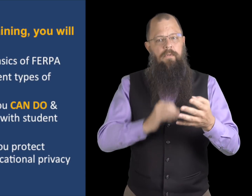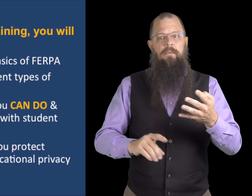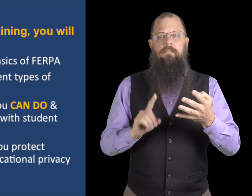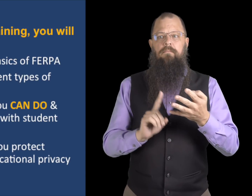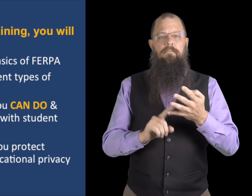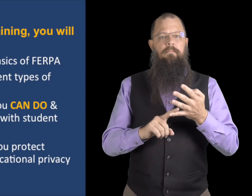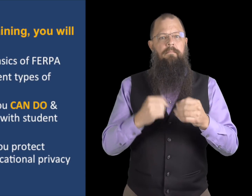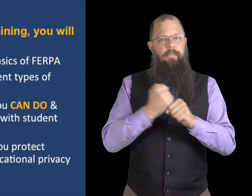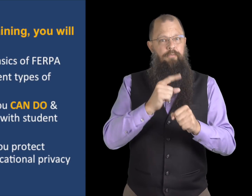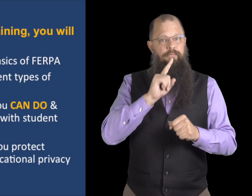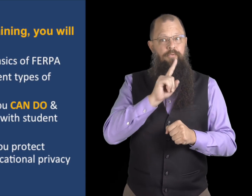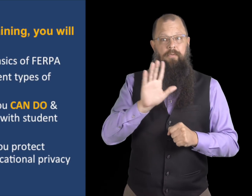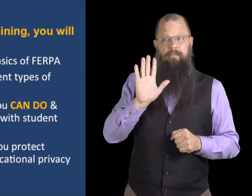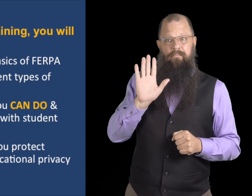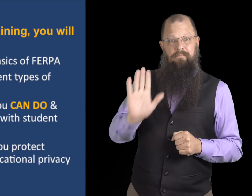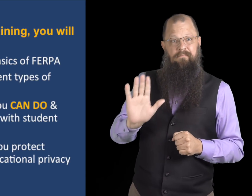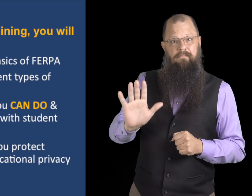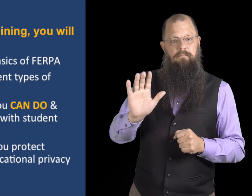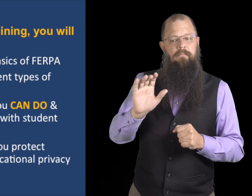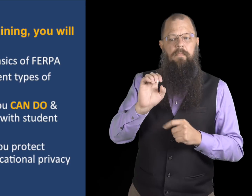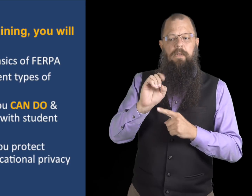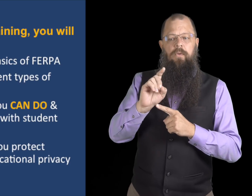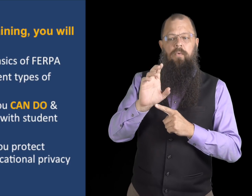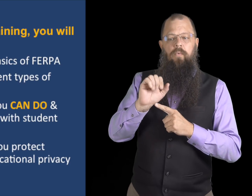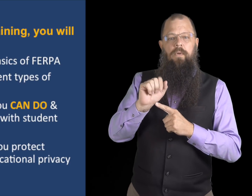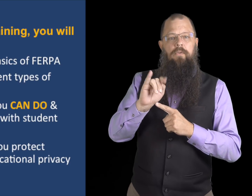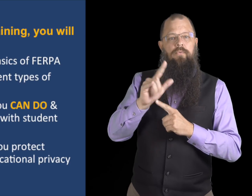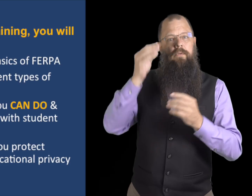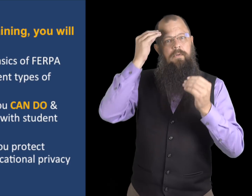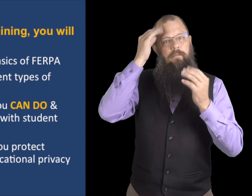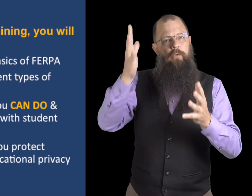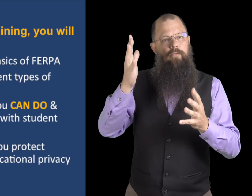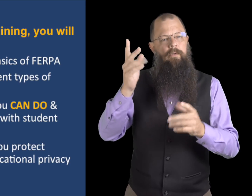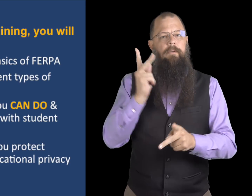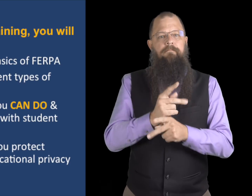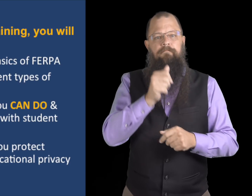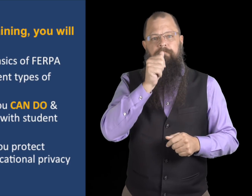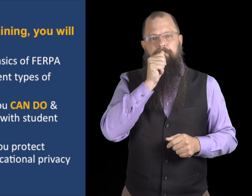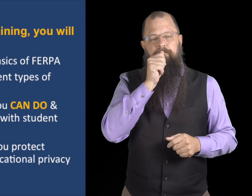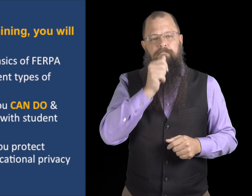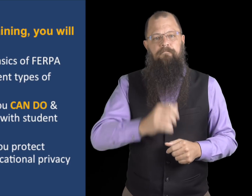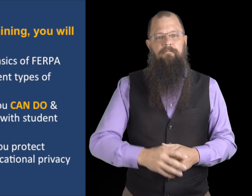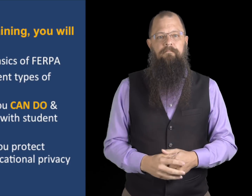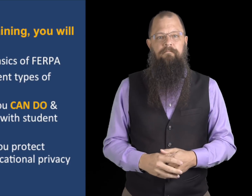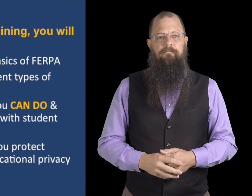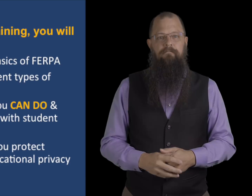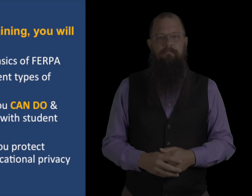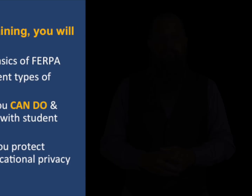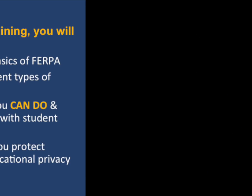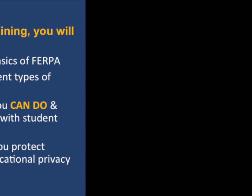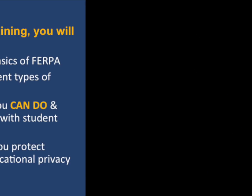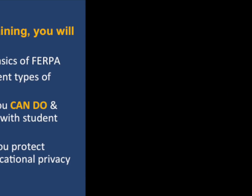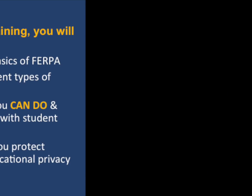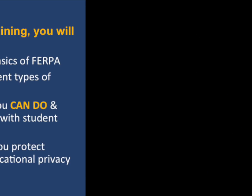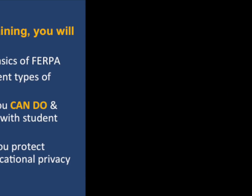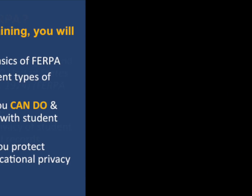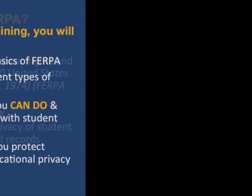information, and ensure that you protect a student's educational privacy.